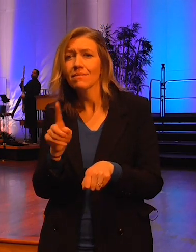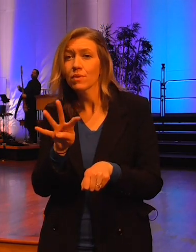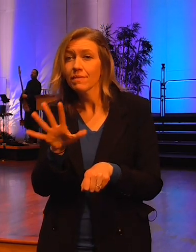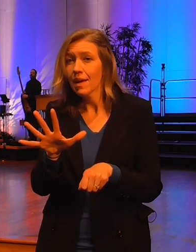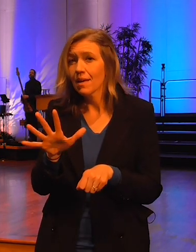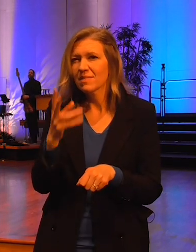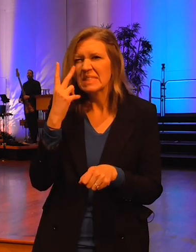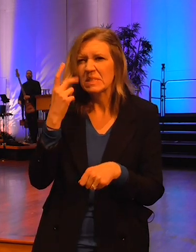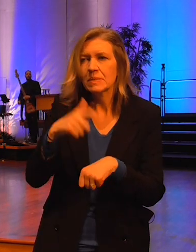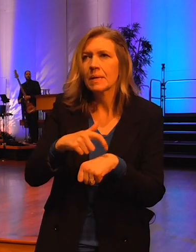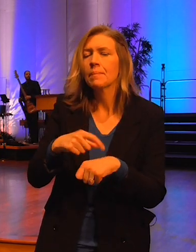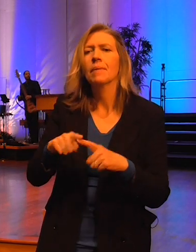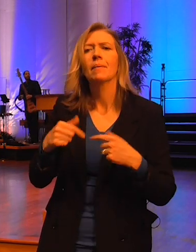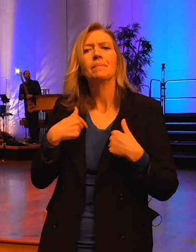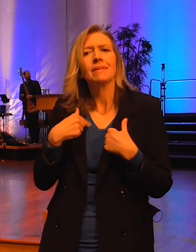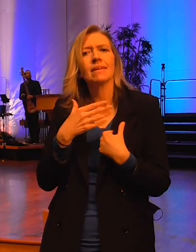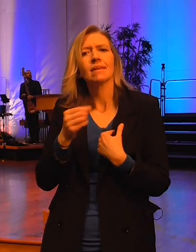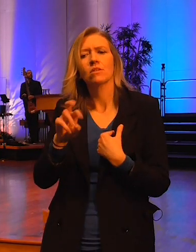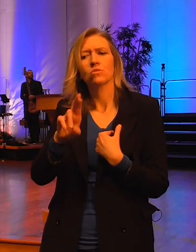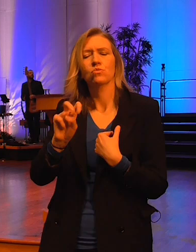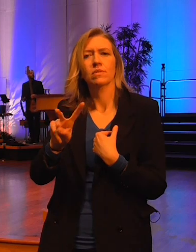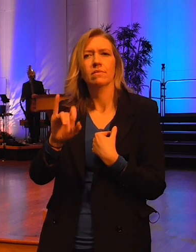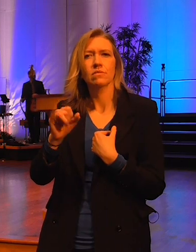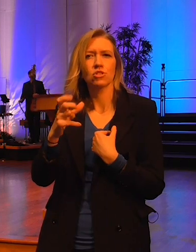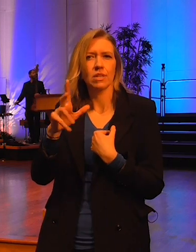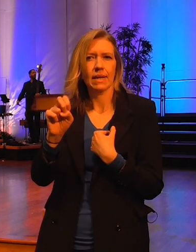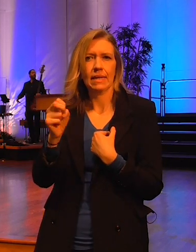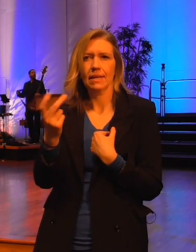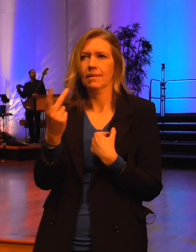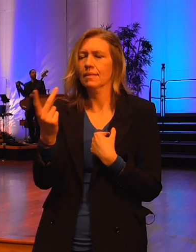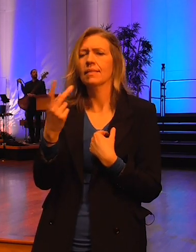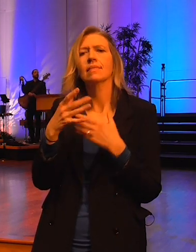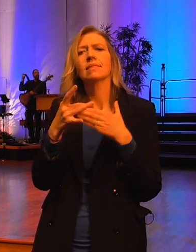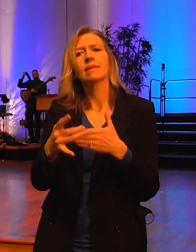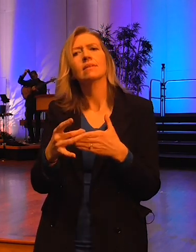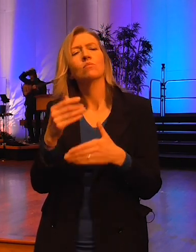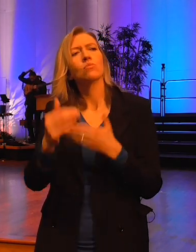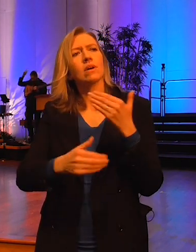kind of leading us through a little process of community brainstorming so if anyone wants to join